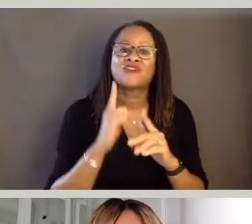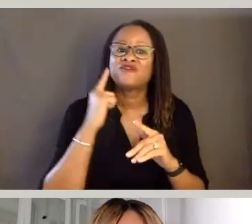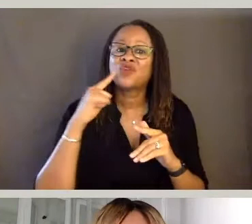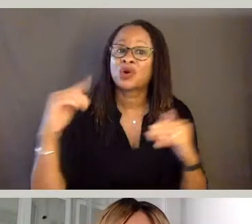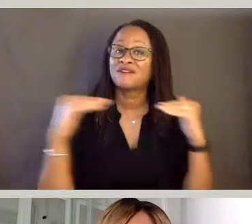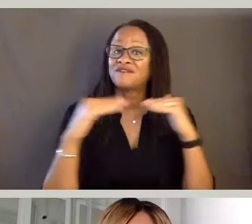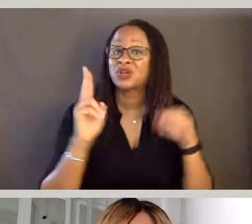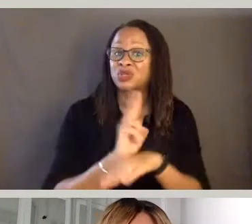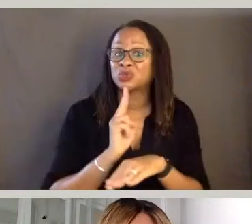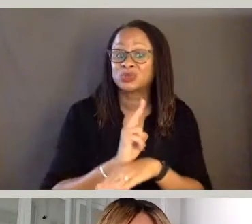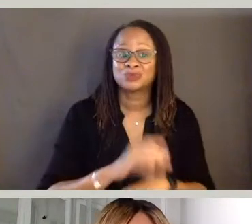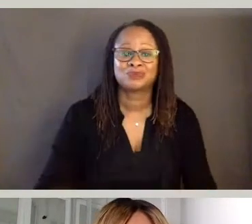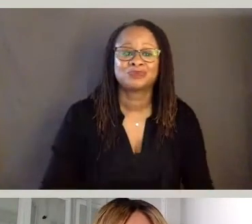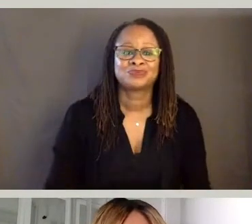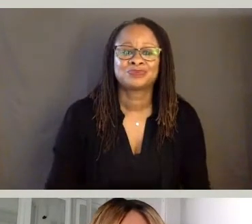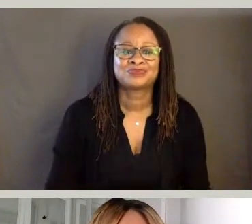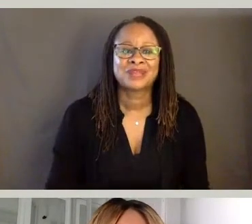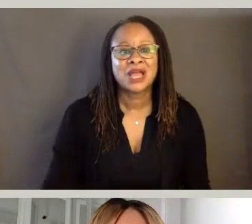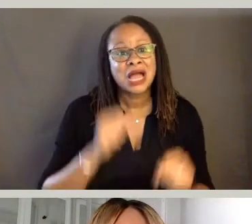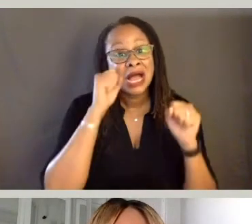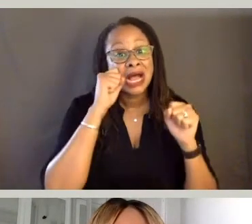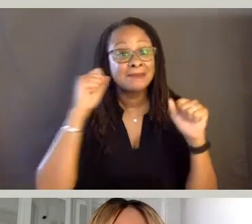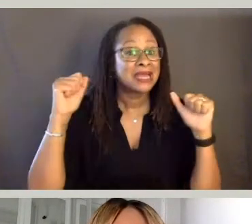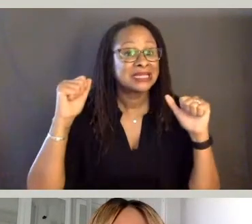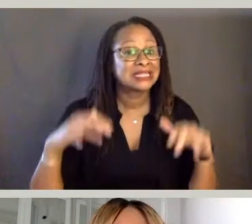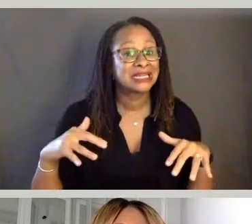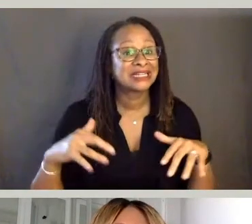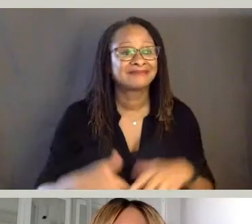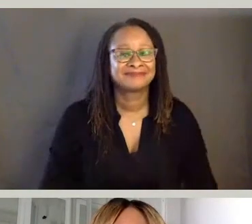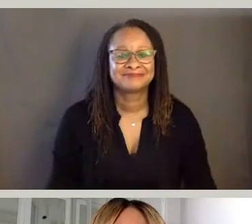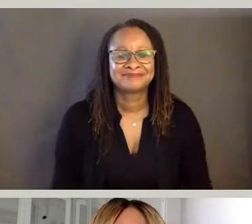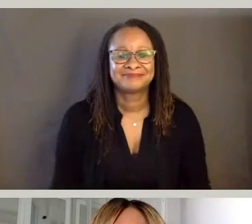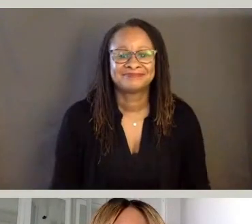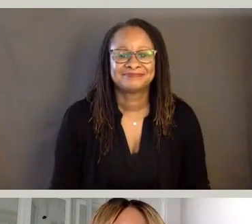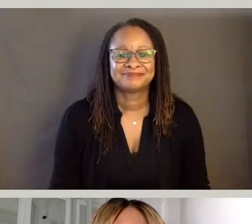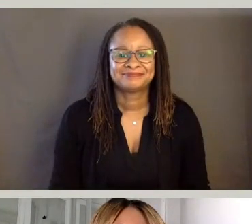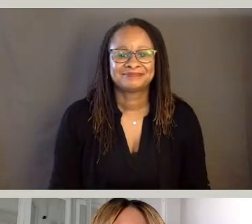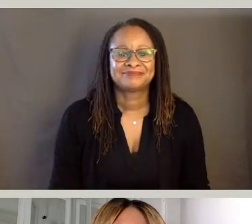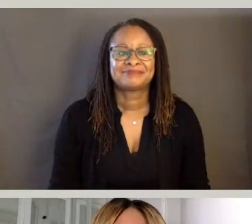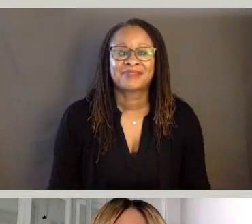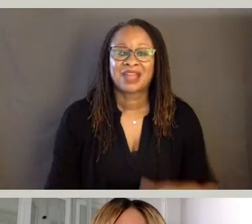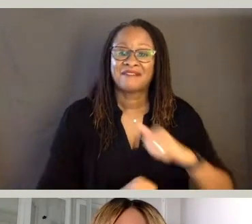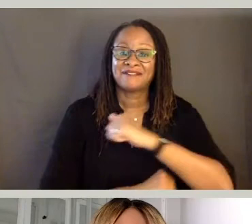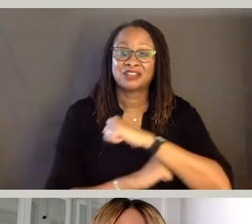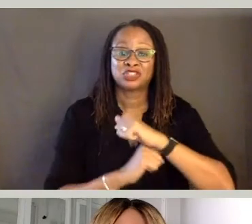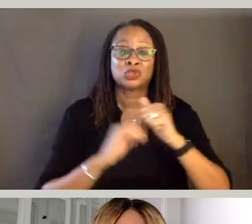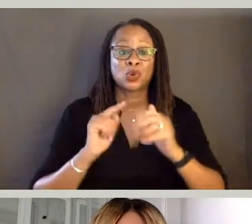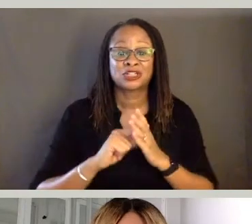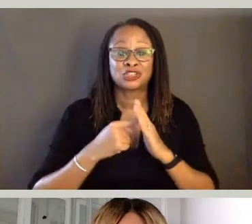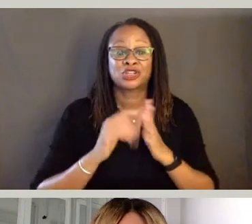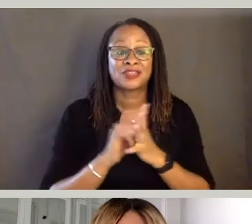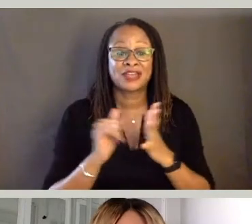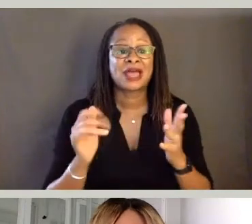Amazing. Amazing. Are there foundations or initiatives that have been particularly supportive of trans filmmakers?